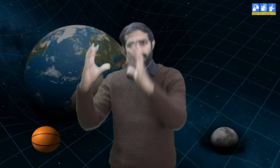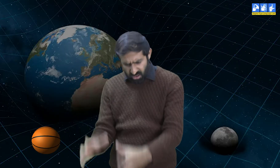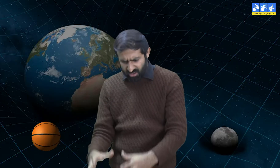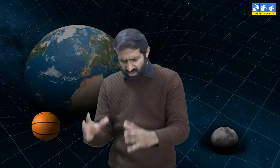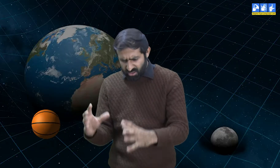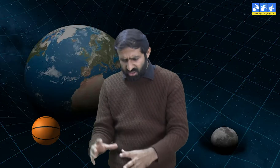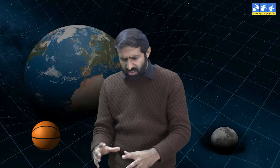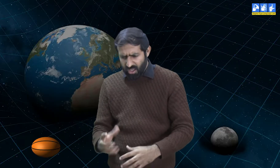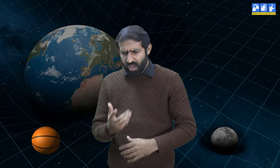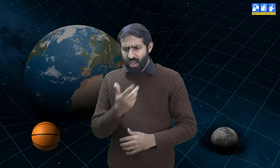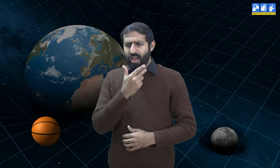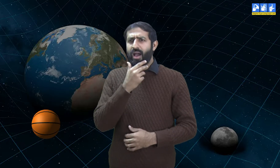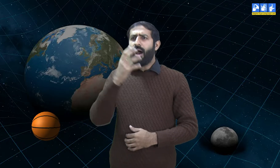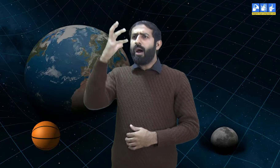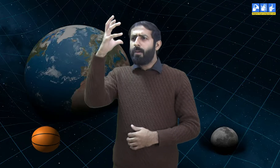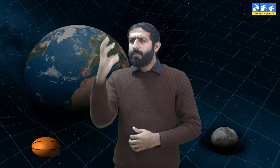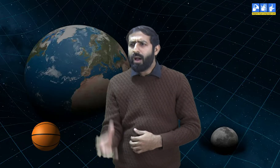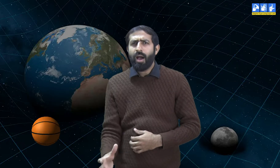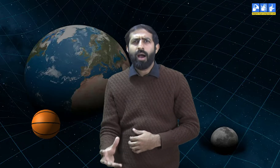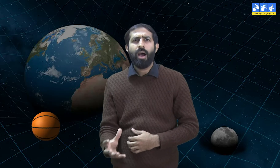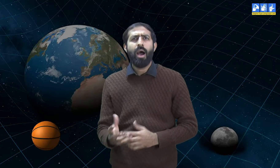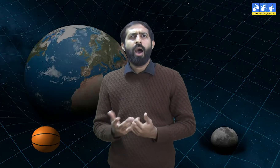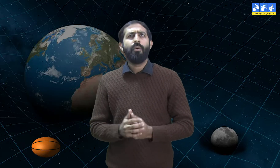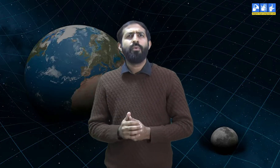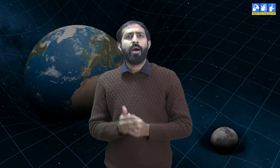It also falls down. Why does this happen ?